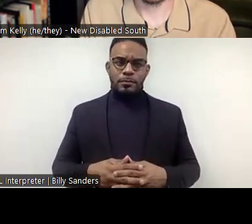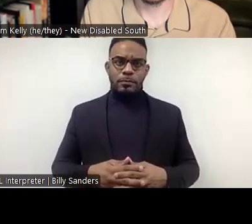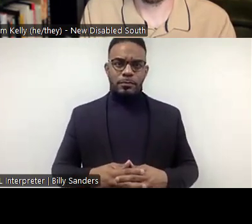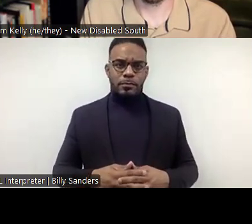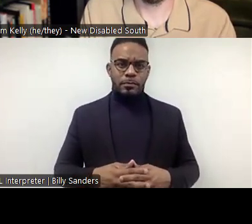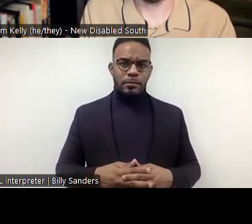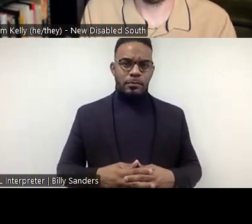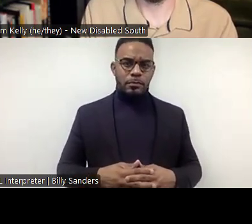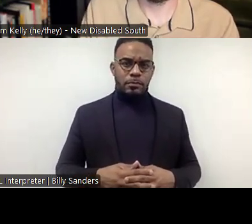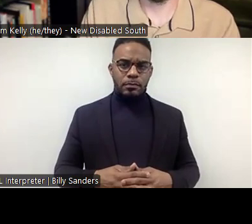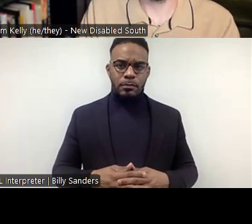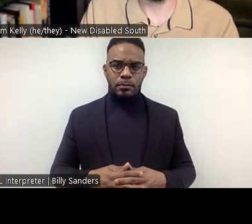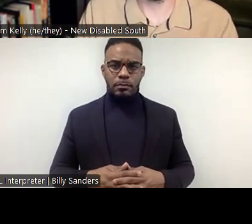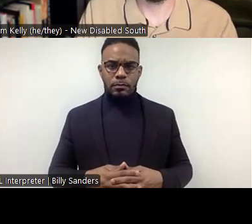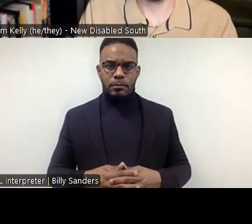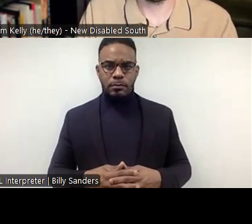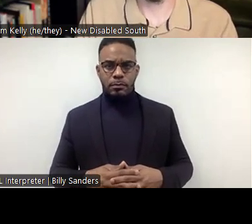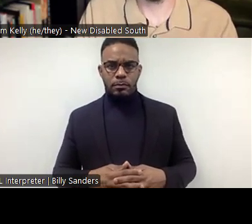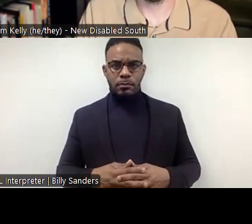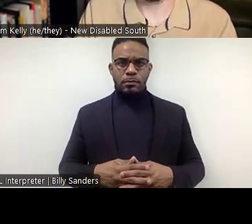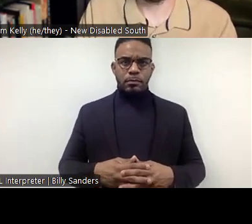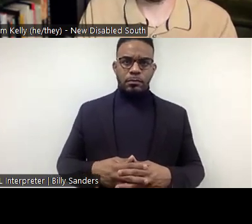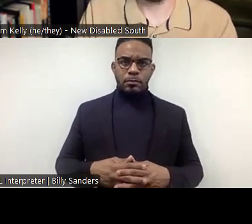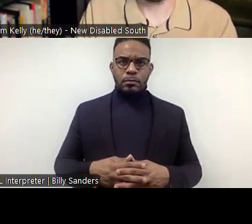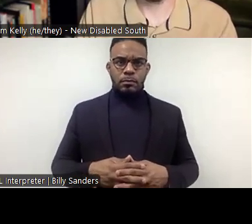know, check in with people is what I'm saying.